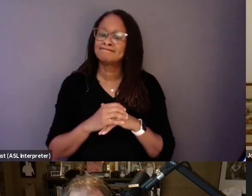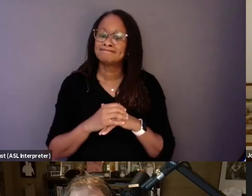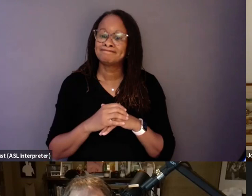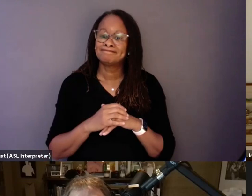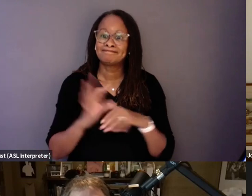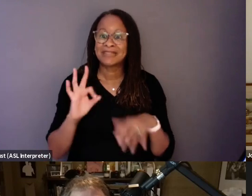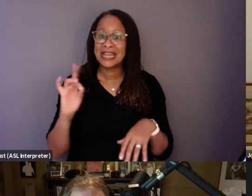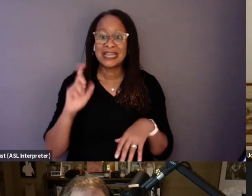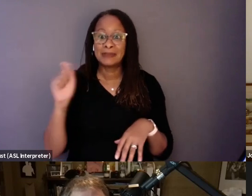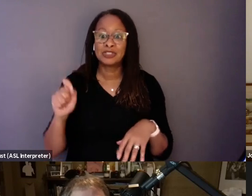That's very good.